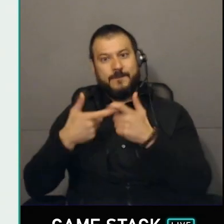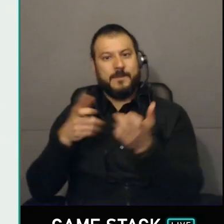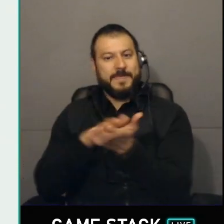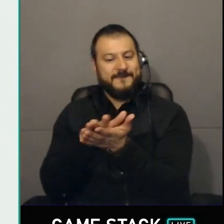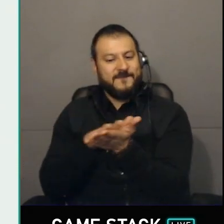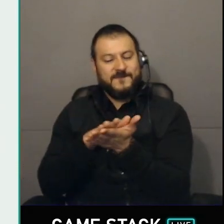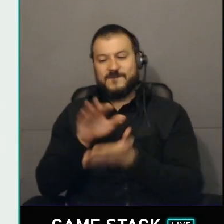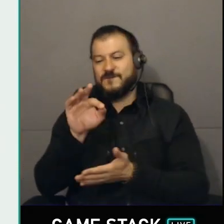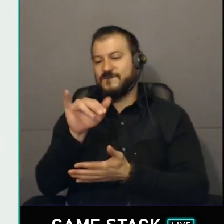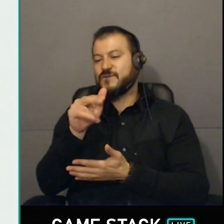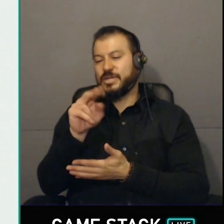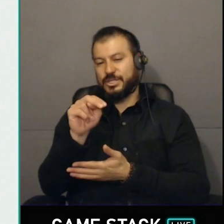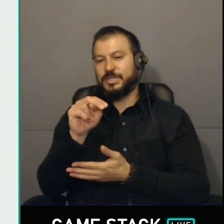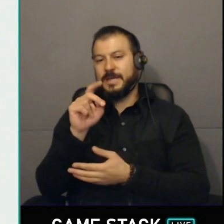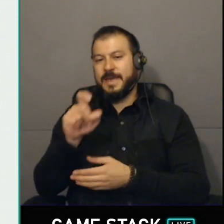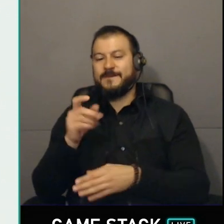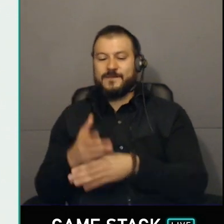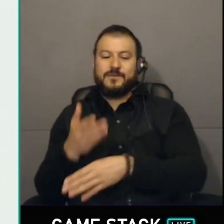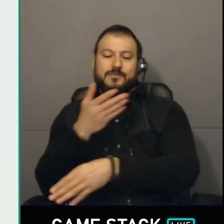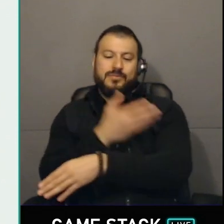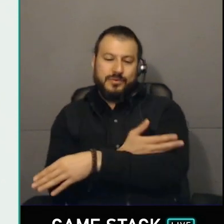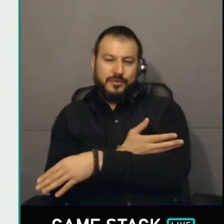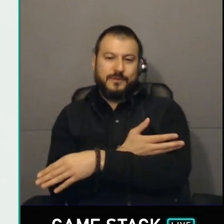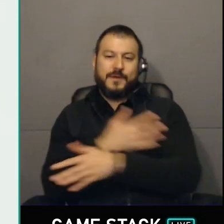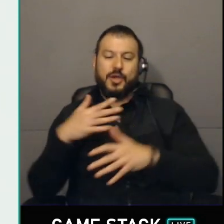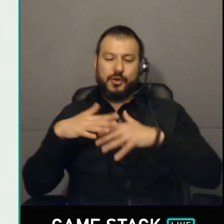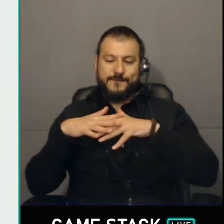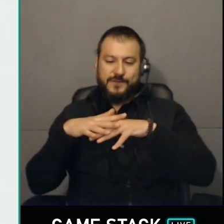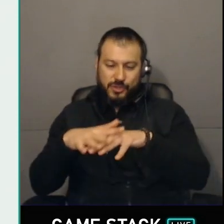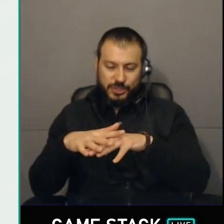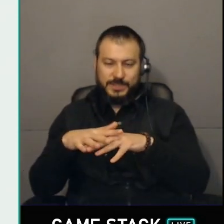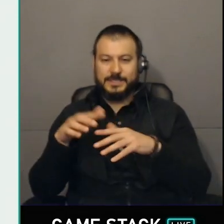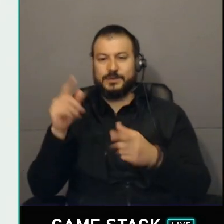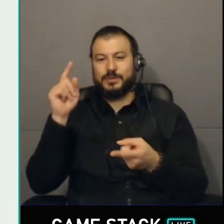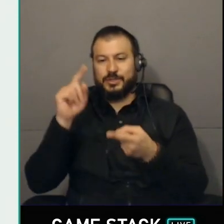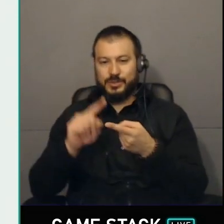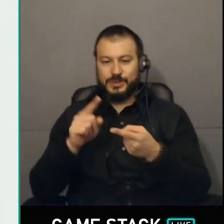saw before. So, we have to improve convergence by reducing those angular changes.